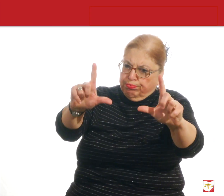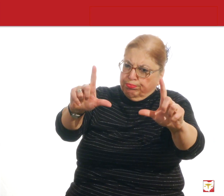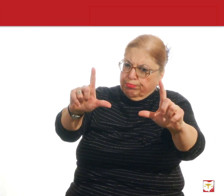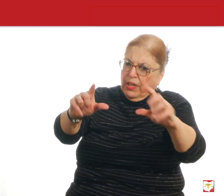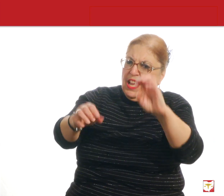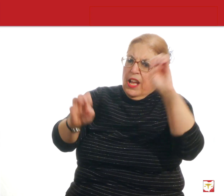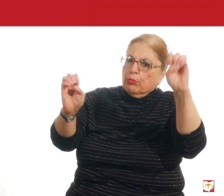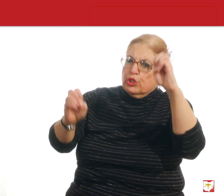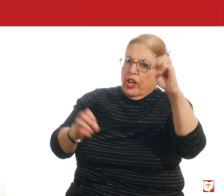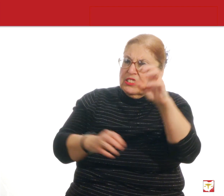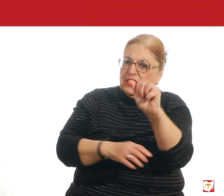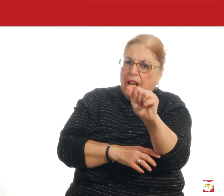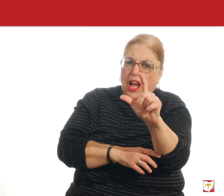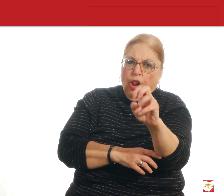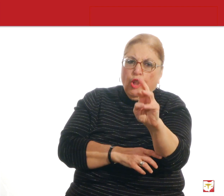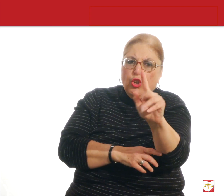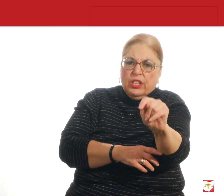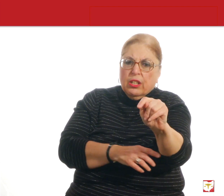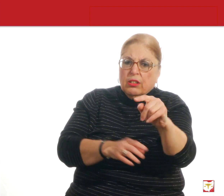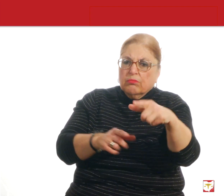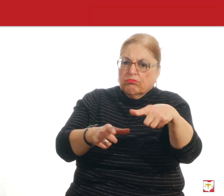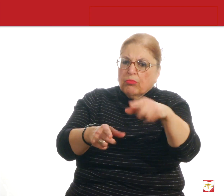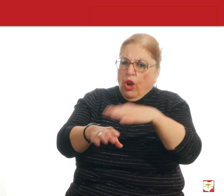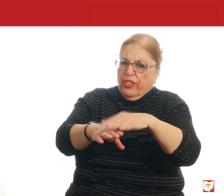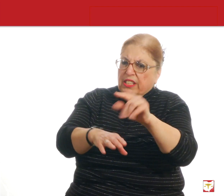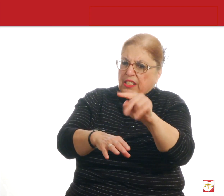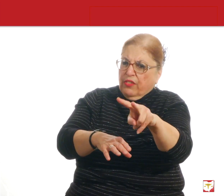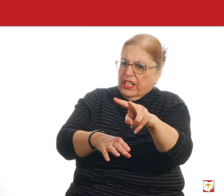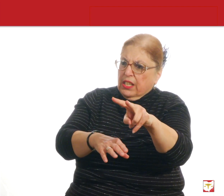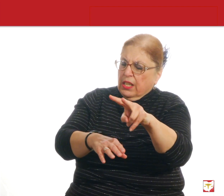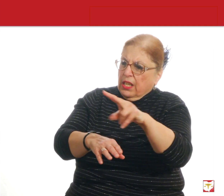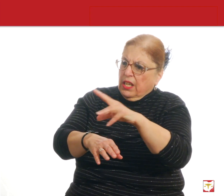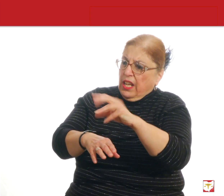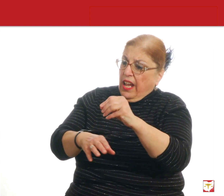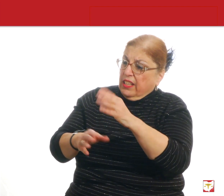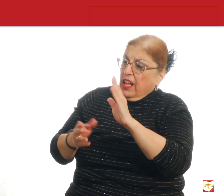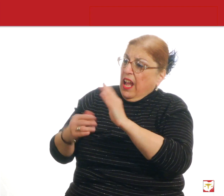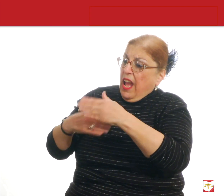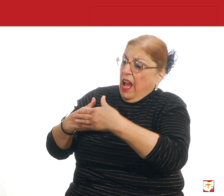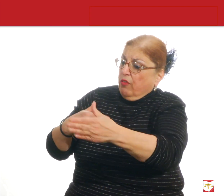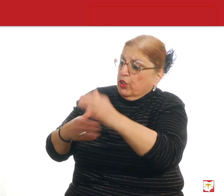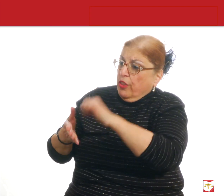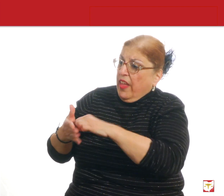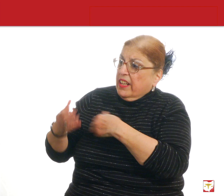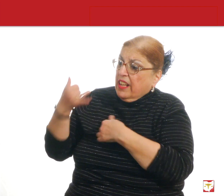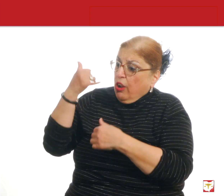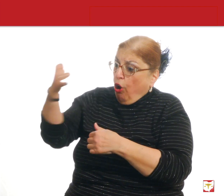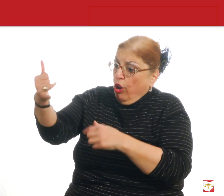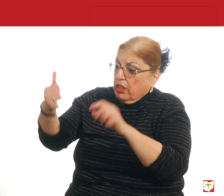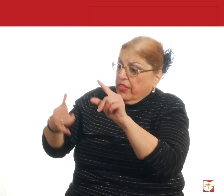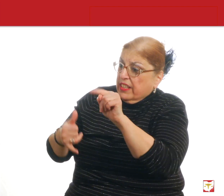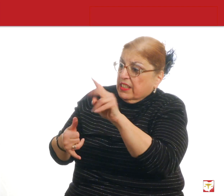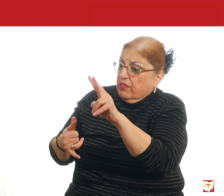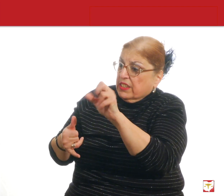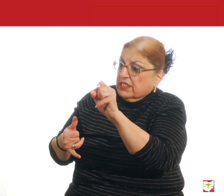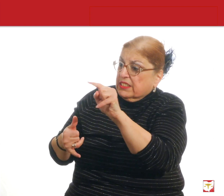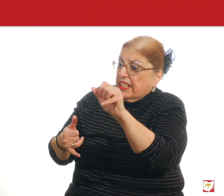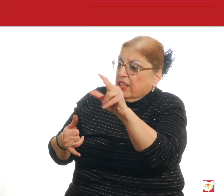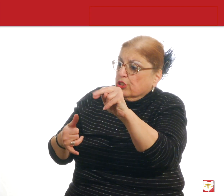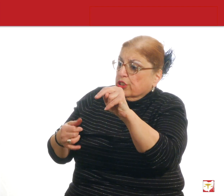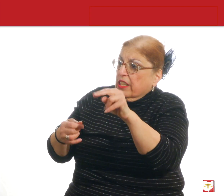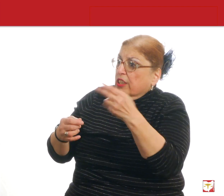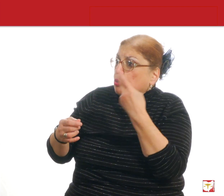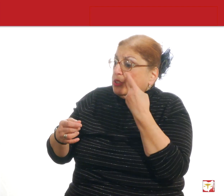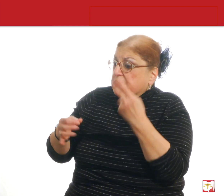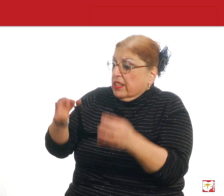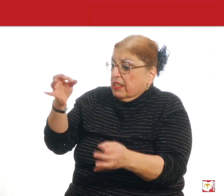and I saw on the screen "Emergency Alert", and later I called the local television station